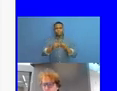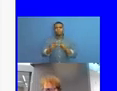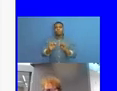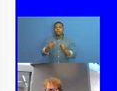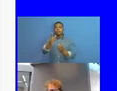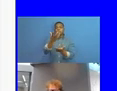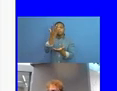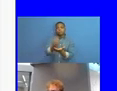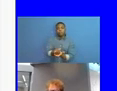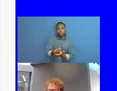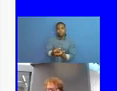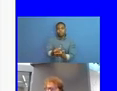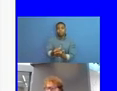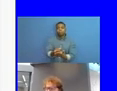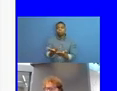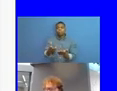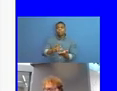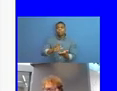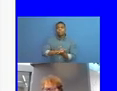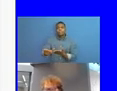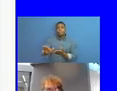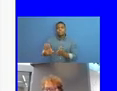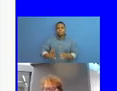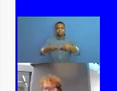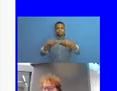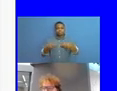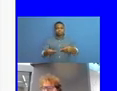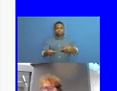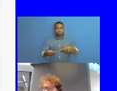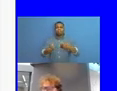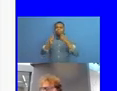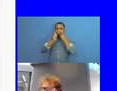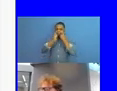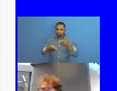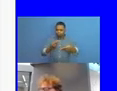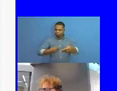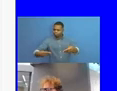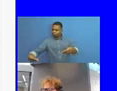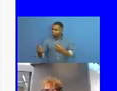but what will the conversation be about? Perform Europe Toolkit is a canvas with four levels